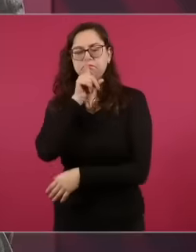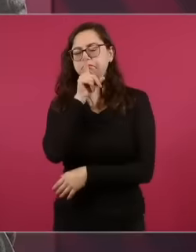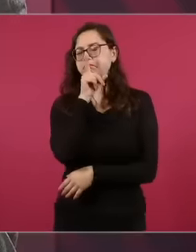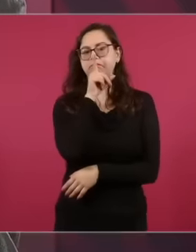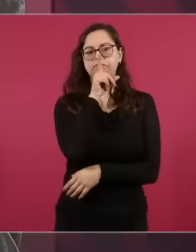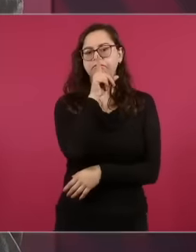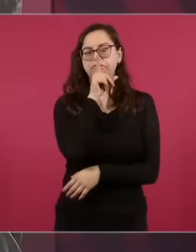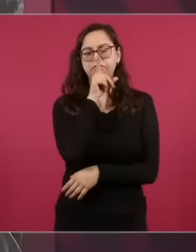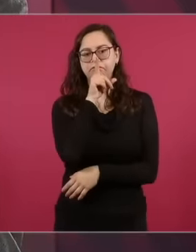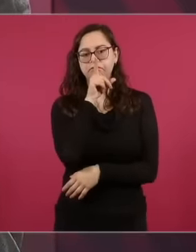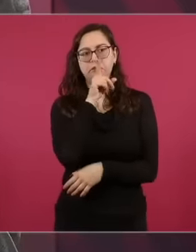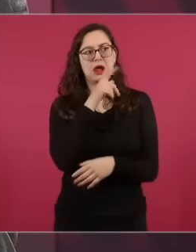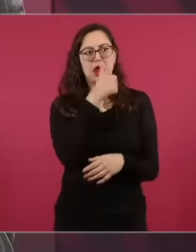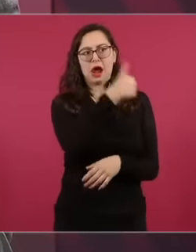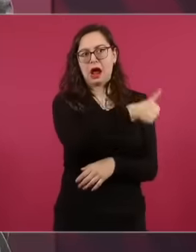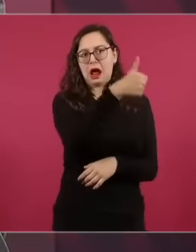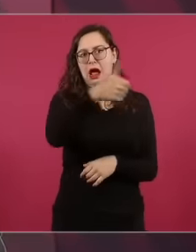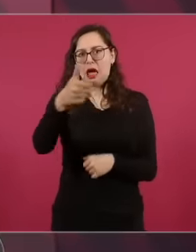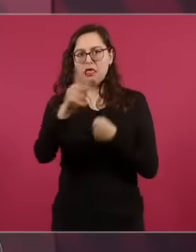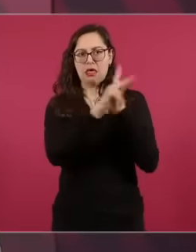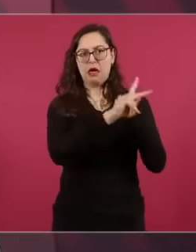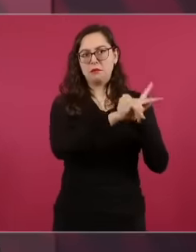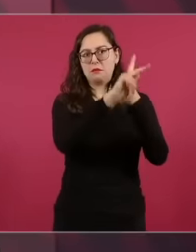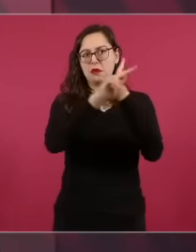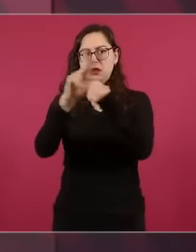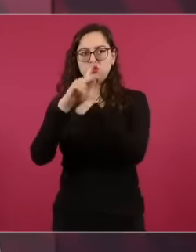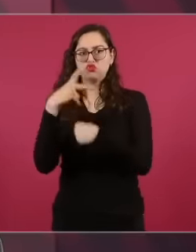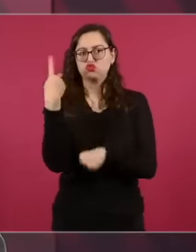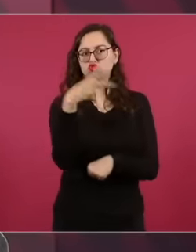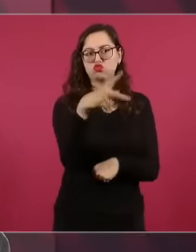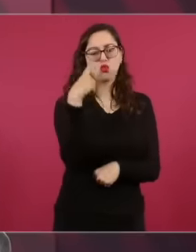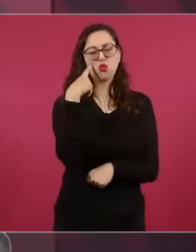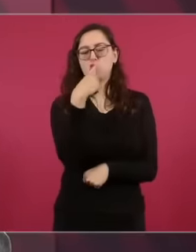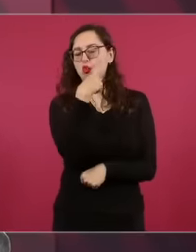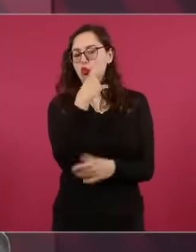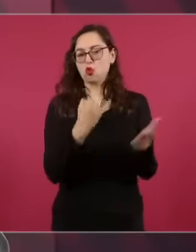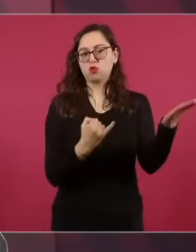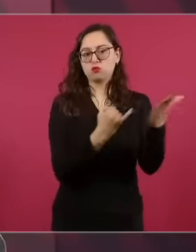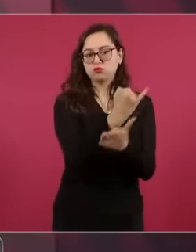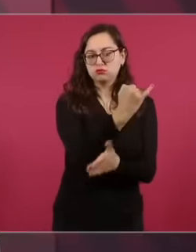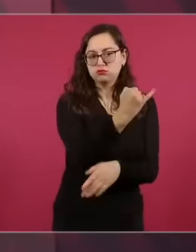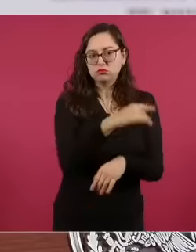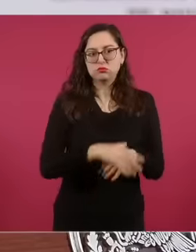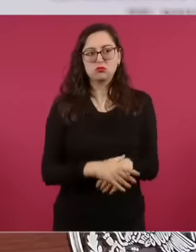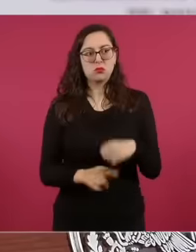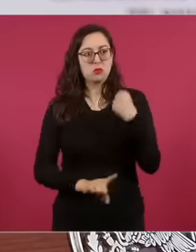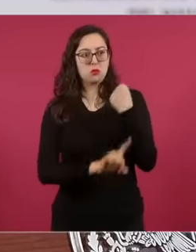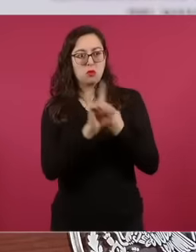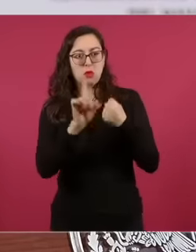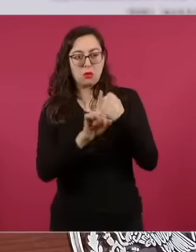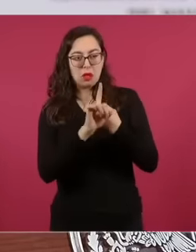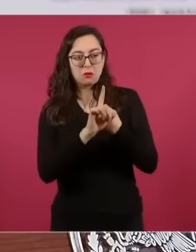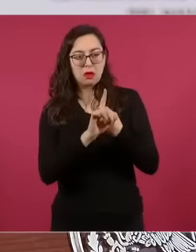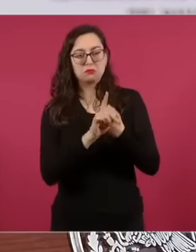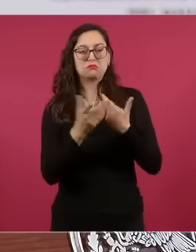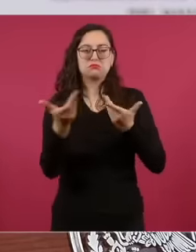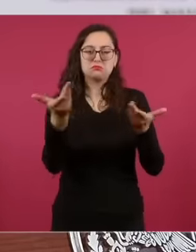peaceful resolution of controversies and cooperation for development